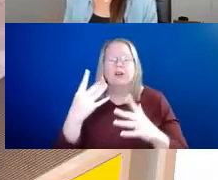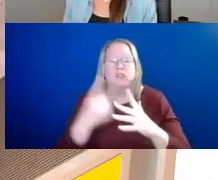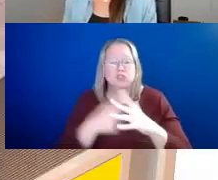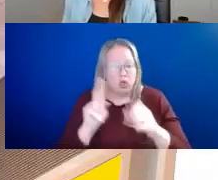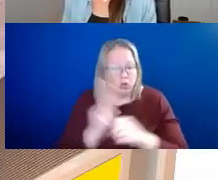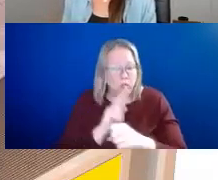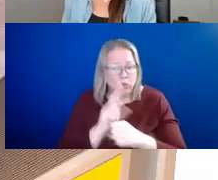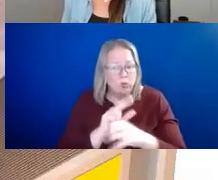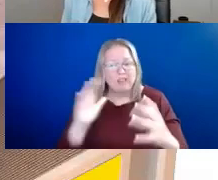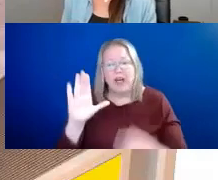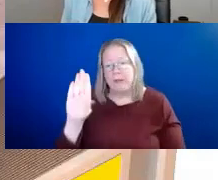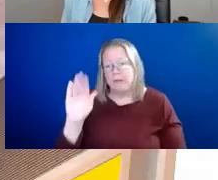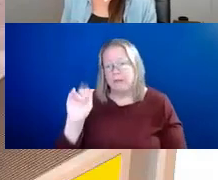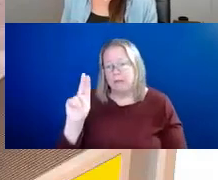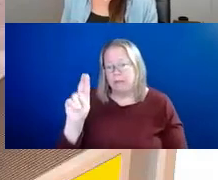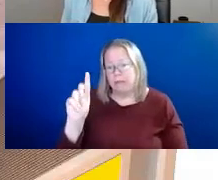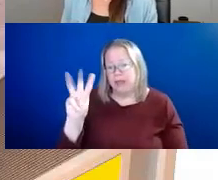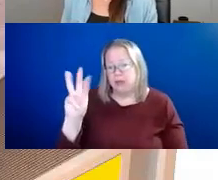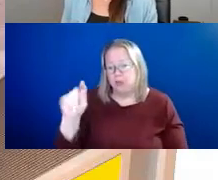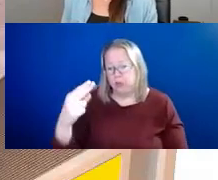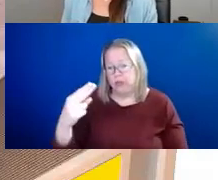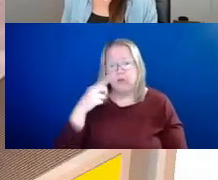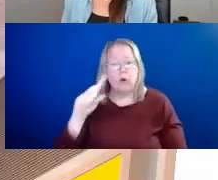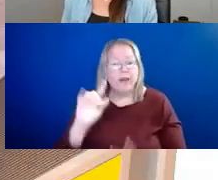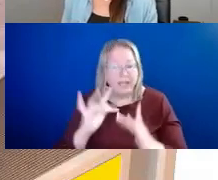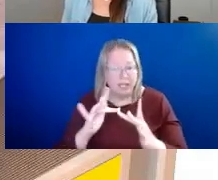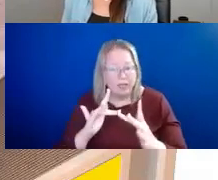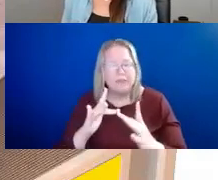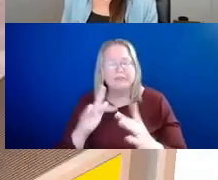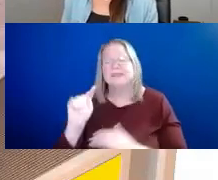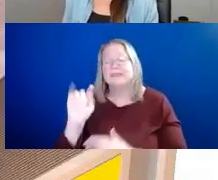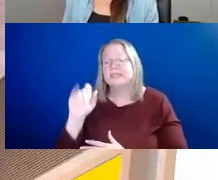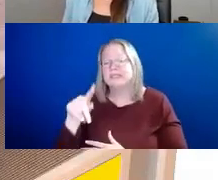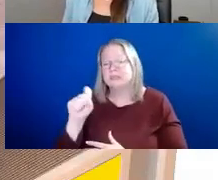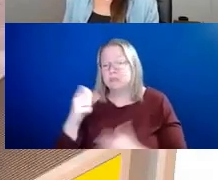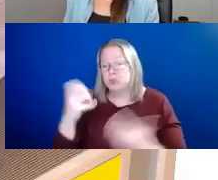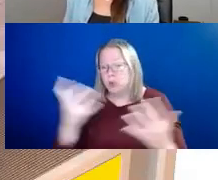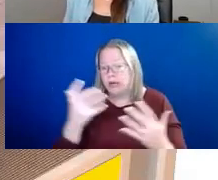bandwidth on your Internet. Some tips we have are to disconnect